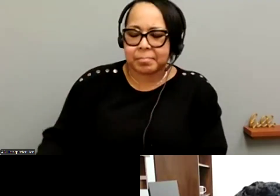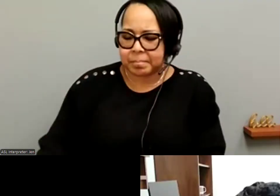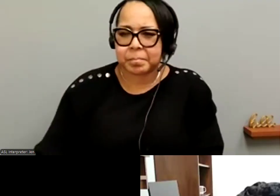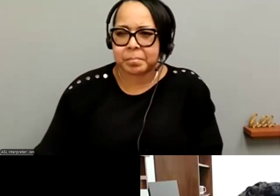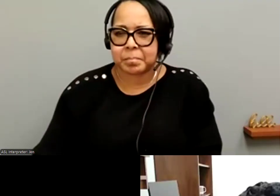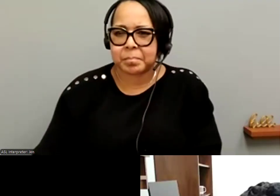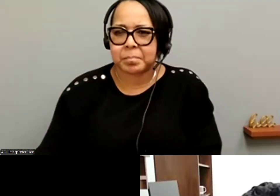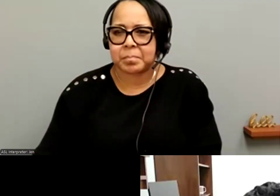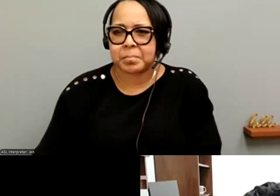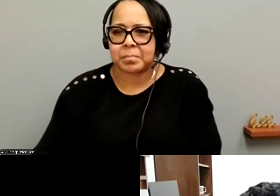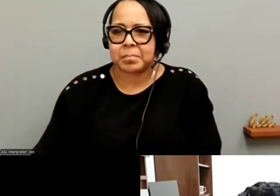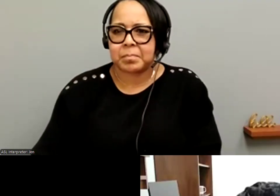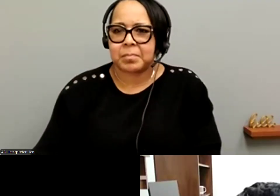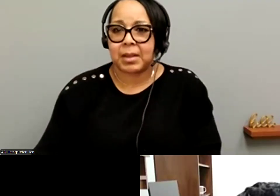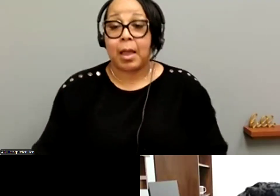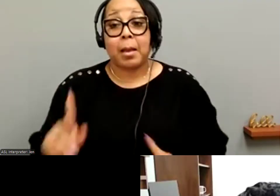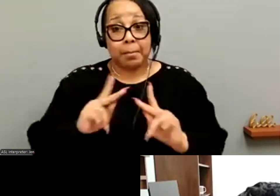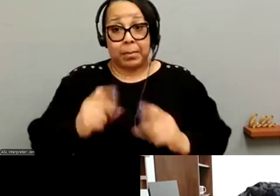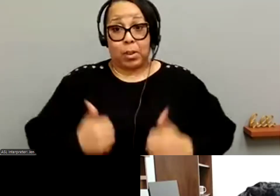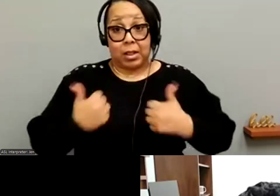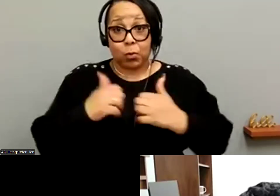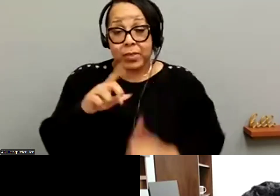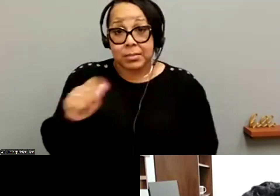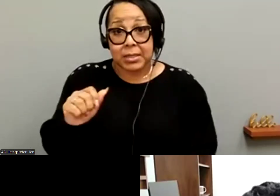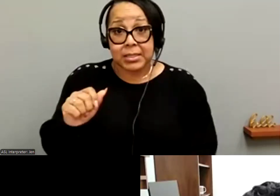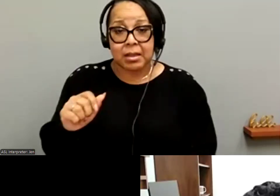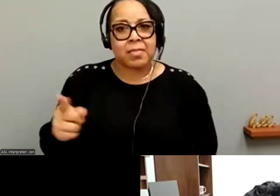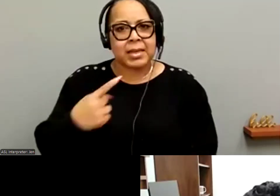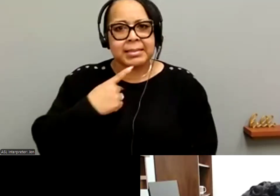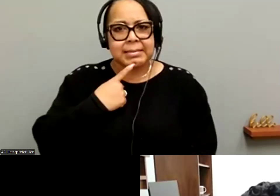13:11:53 living in -- with a disability 13:11:55 say they're less likely to feel